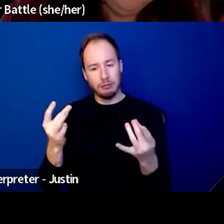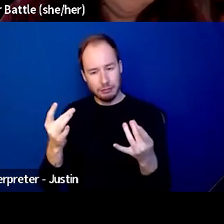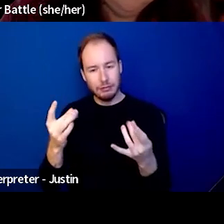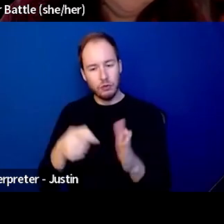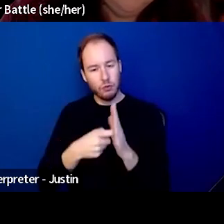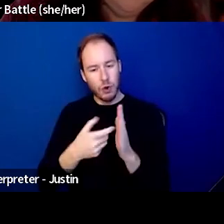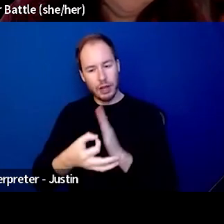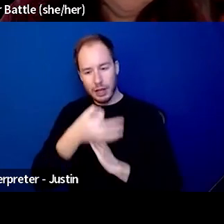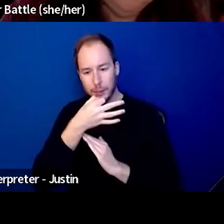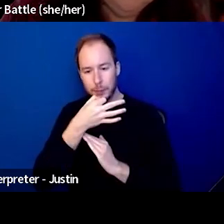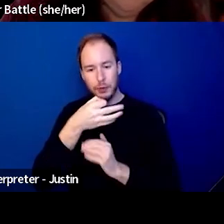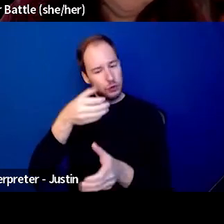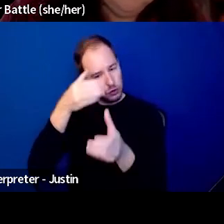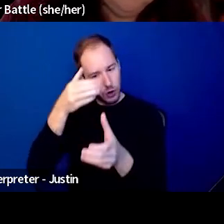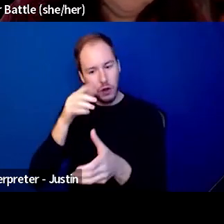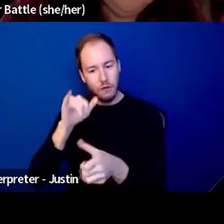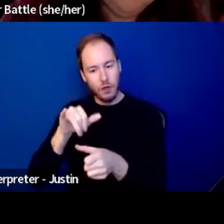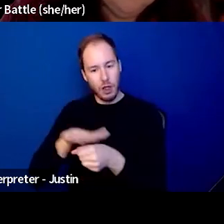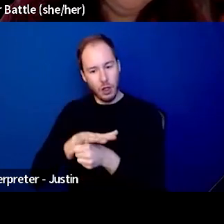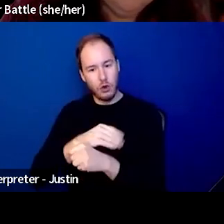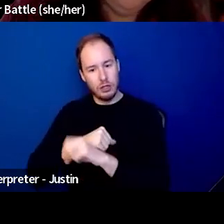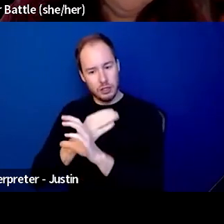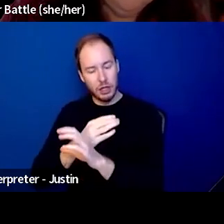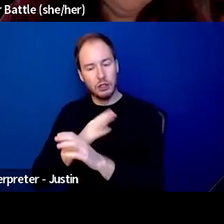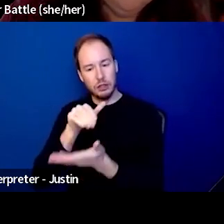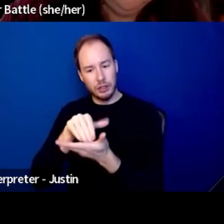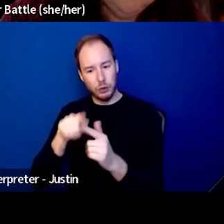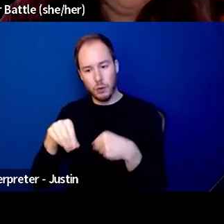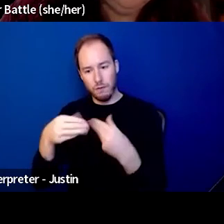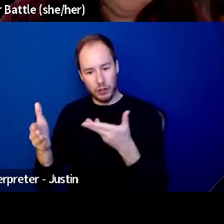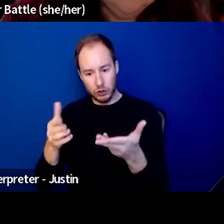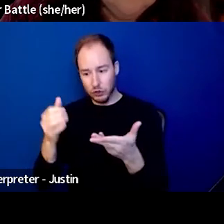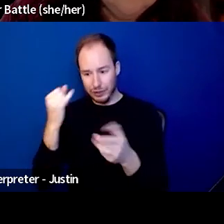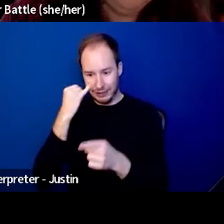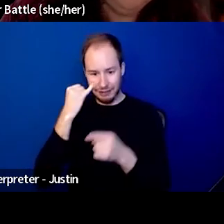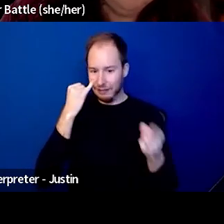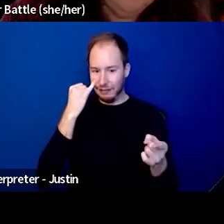in the local crisis centers providing amazing service. What happens if that's not the case?